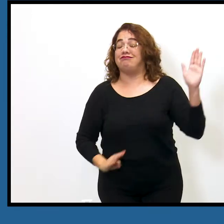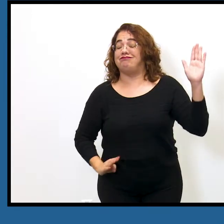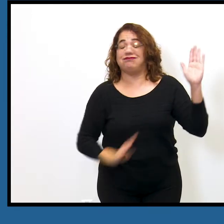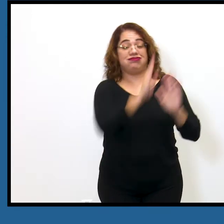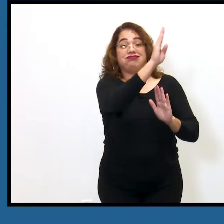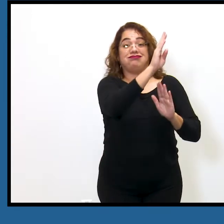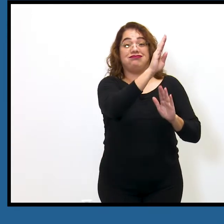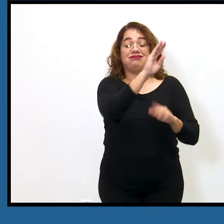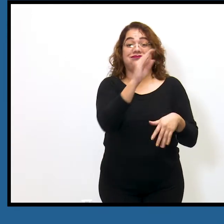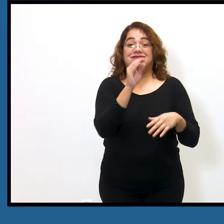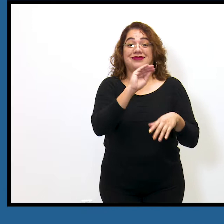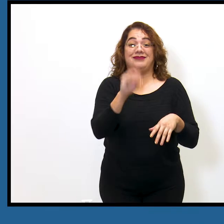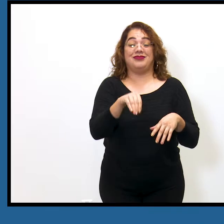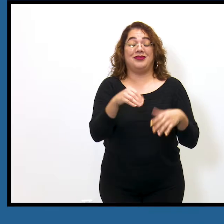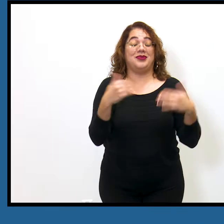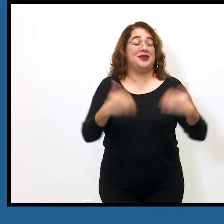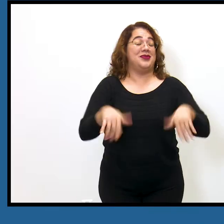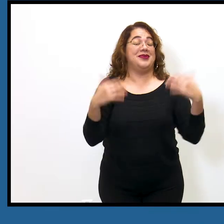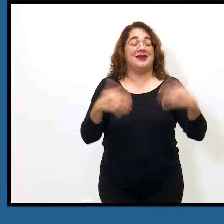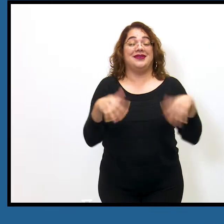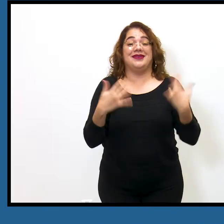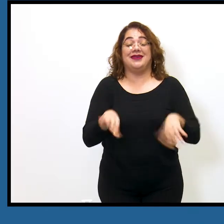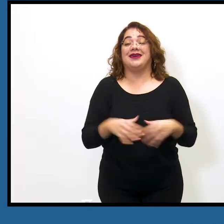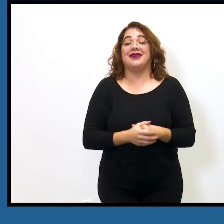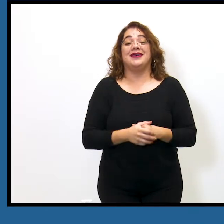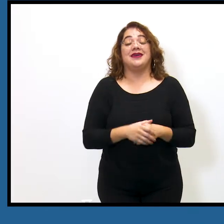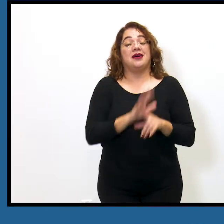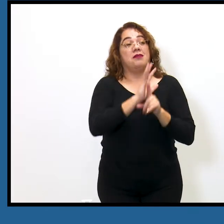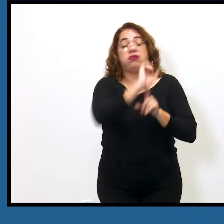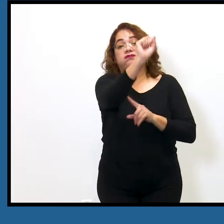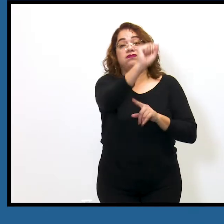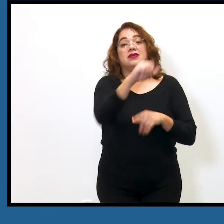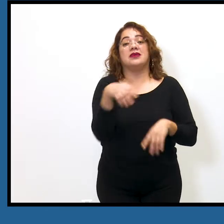We also need to understand that currently our seven-day positivity rate is 14.4